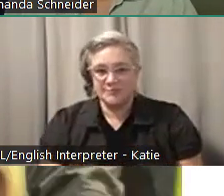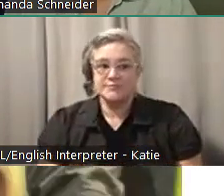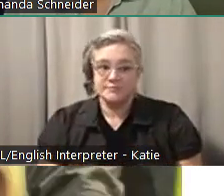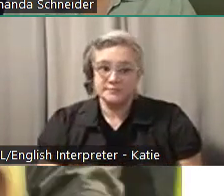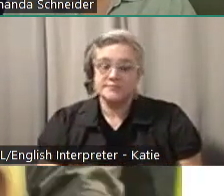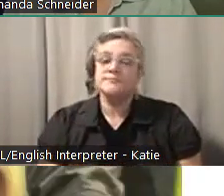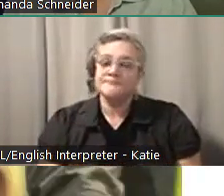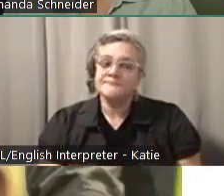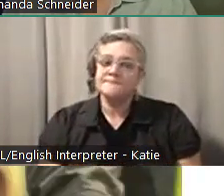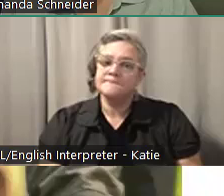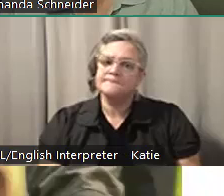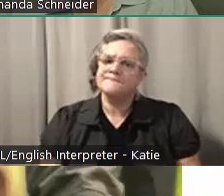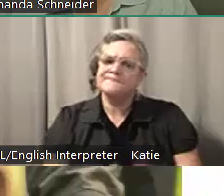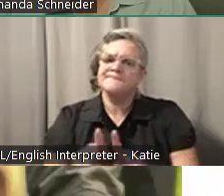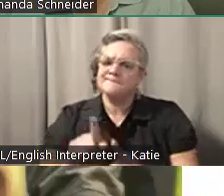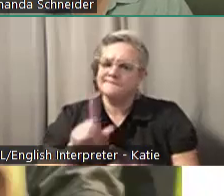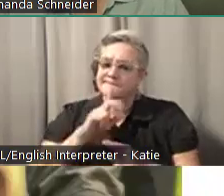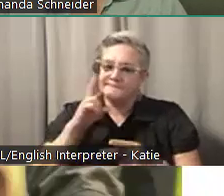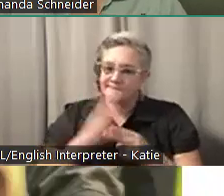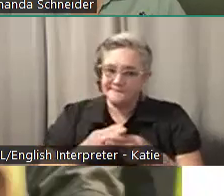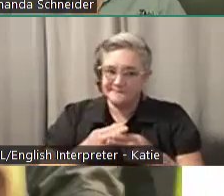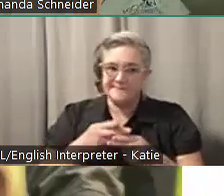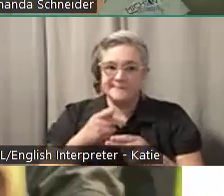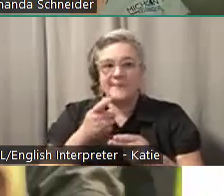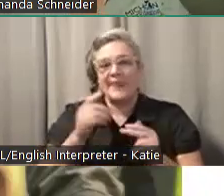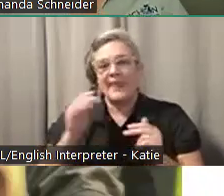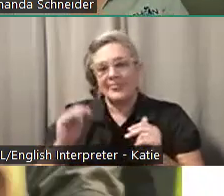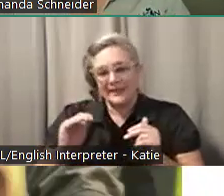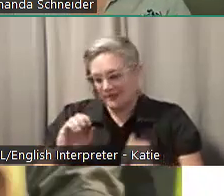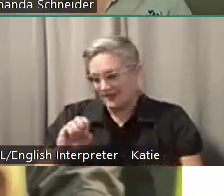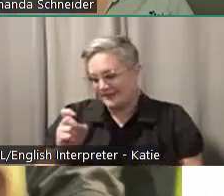And also wanted to mention, um, little explorers, which is…